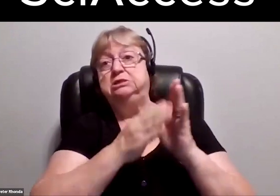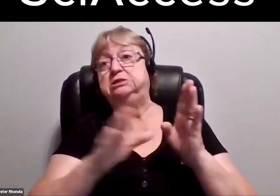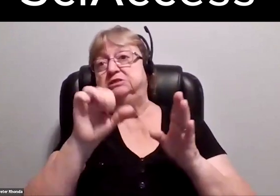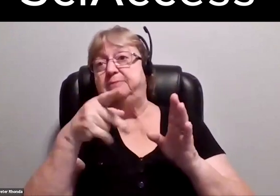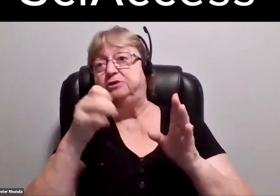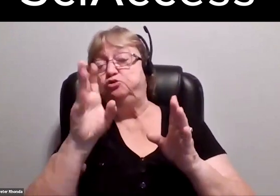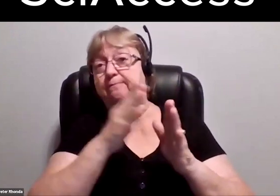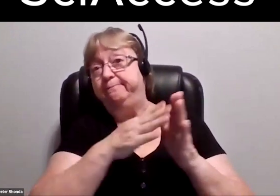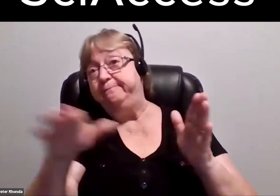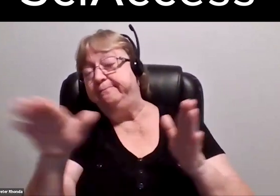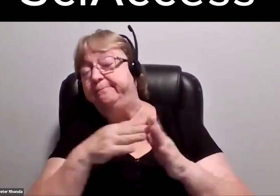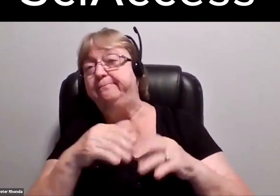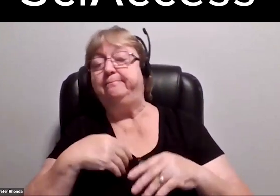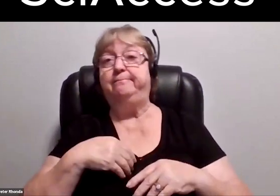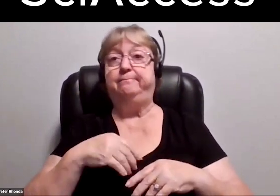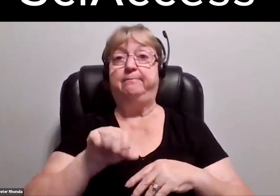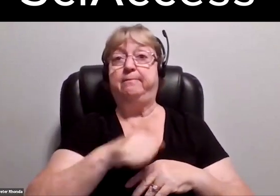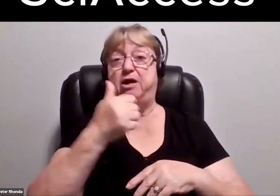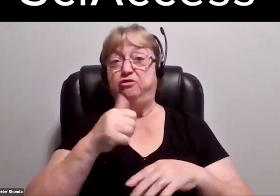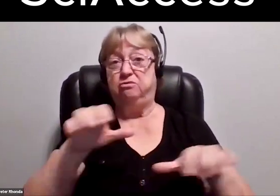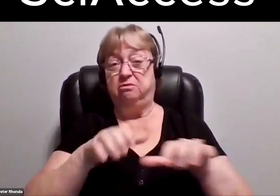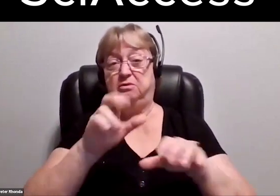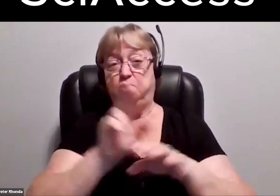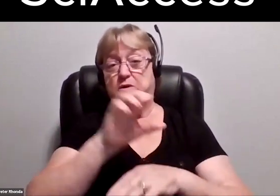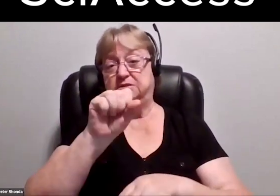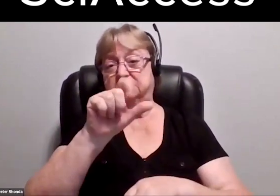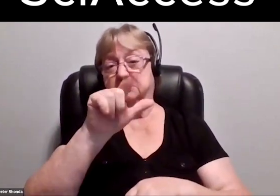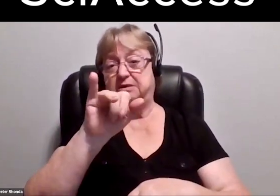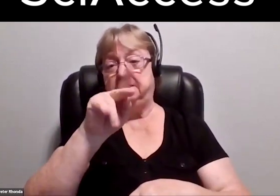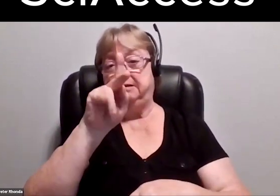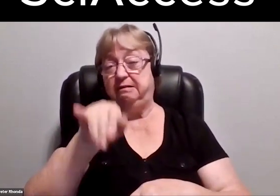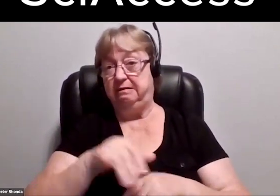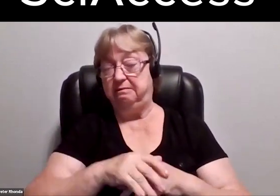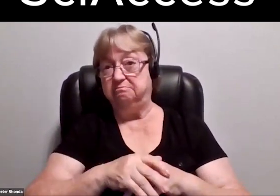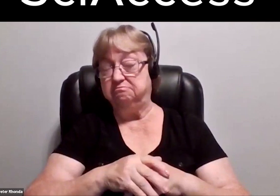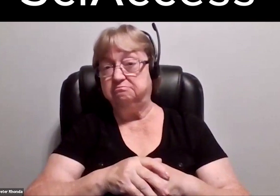and there are some pictures on the slide showing students using a slinky to learn about waves.